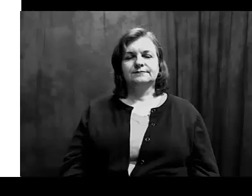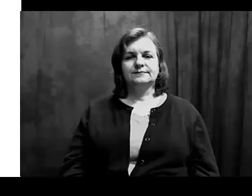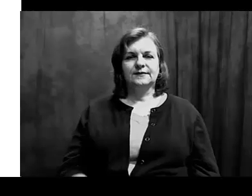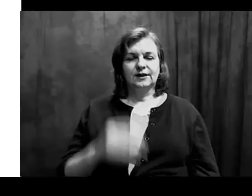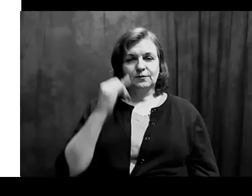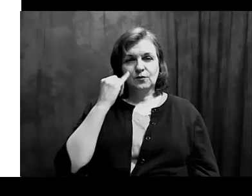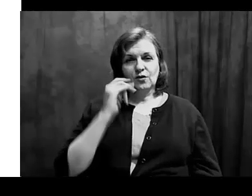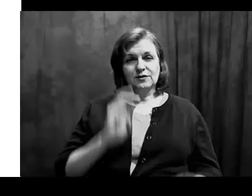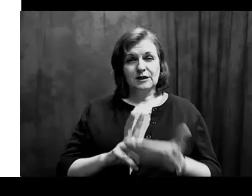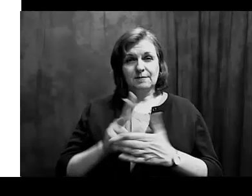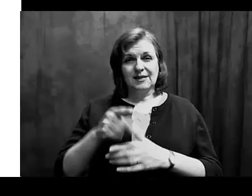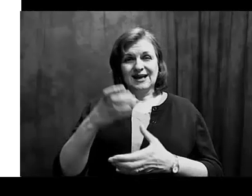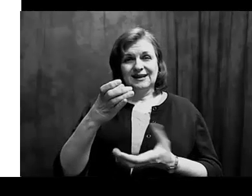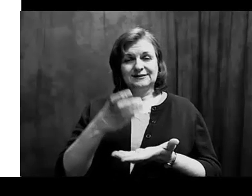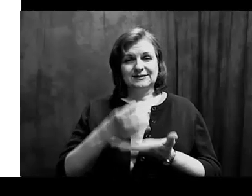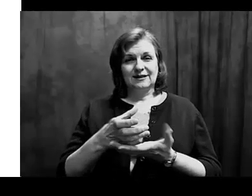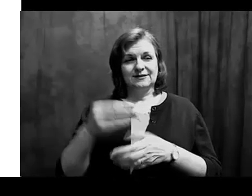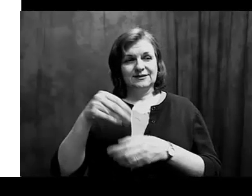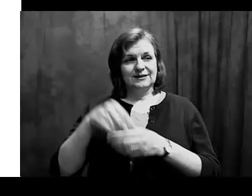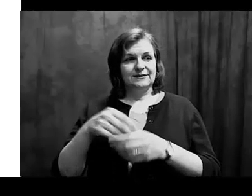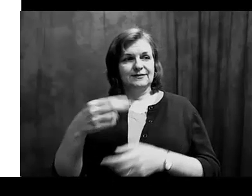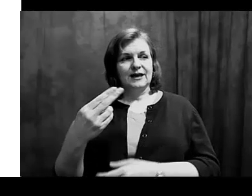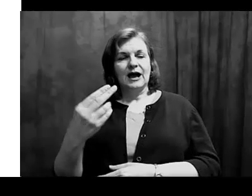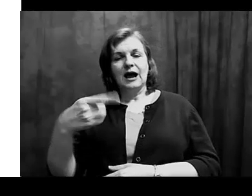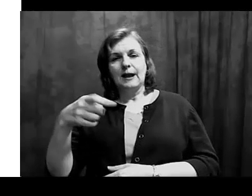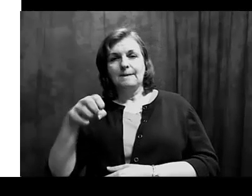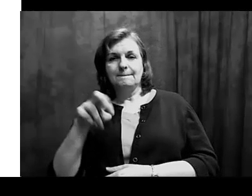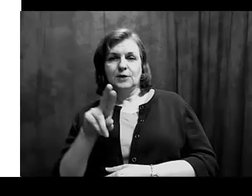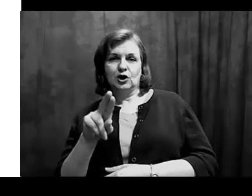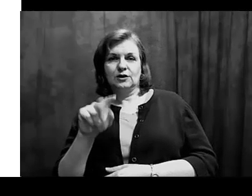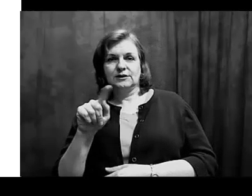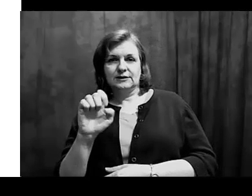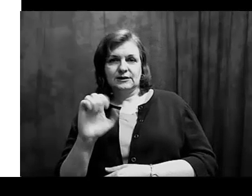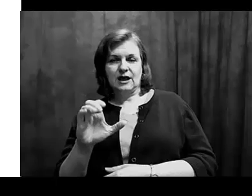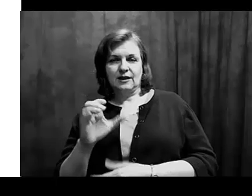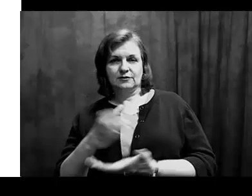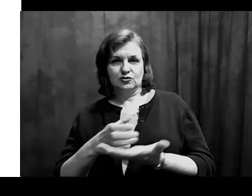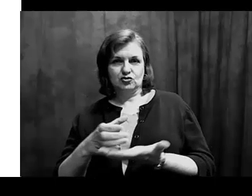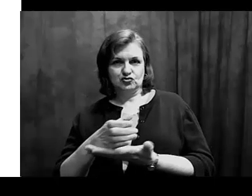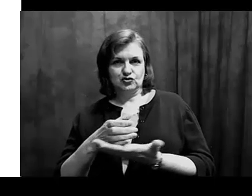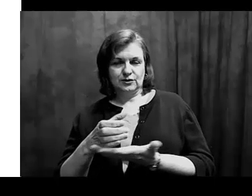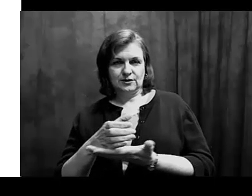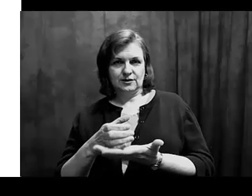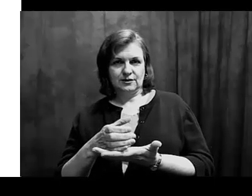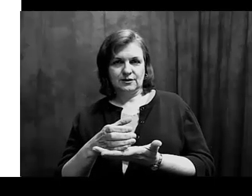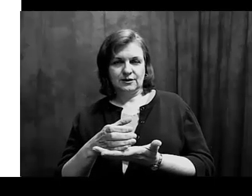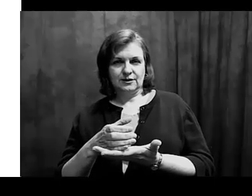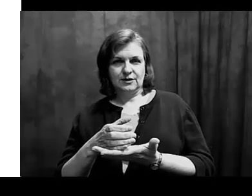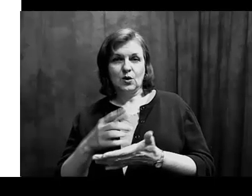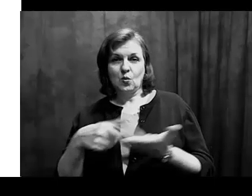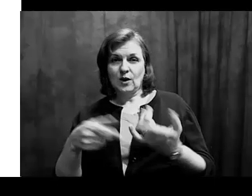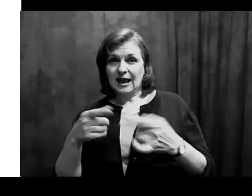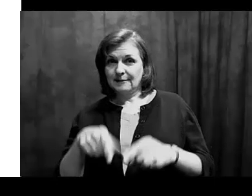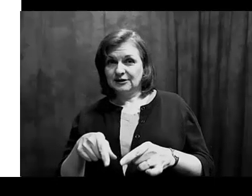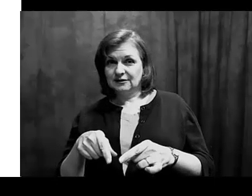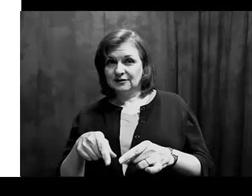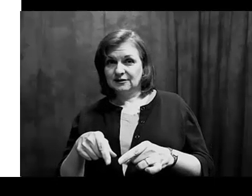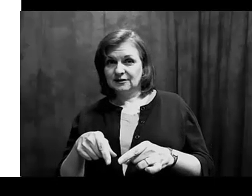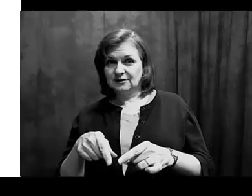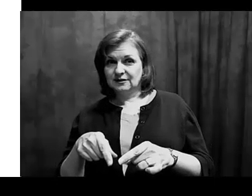if we put a plant cell in a hypertonic solution we said that the hypertonic solution